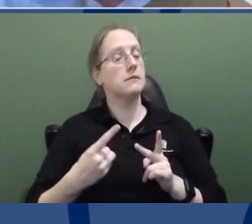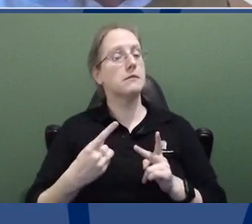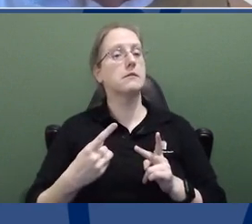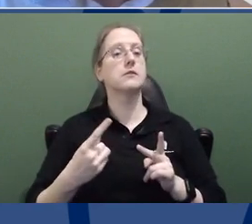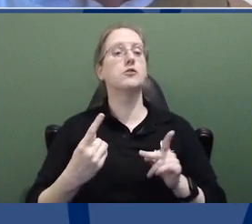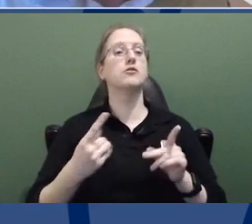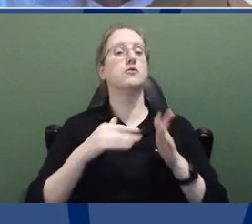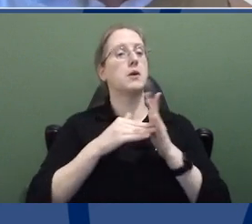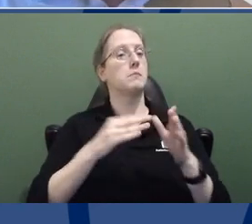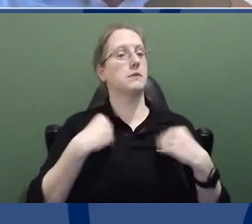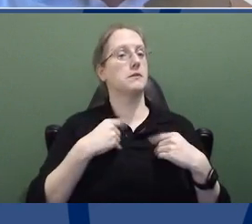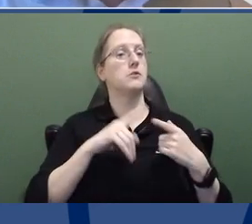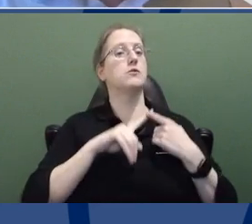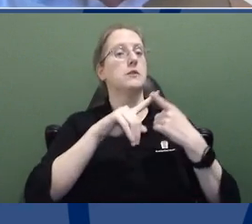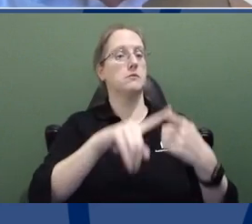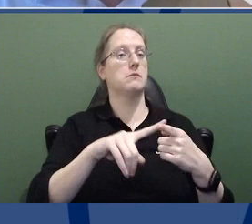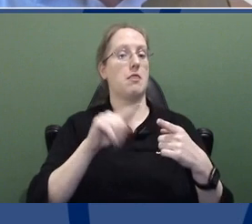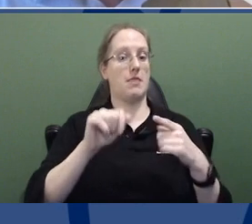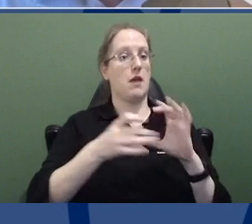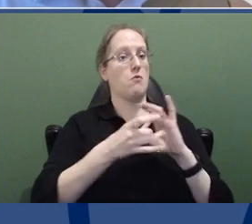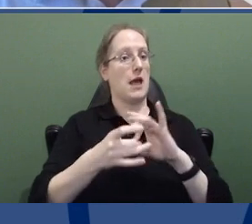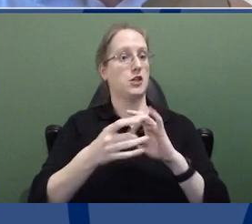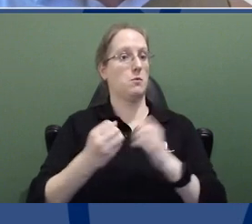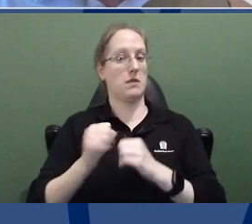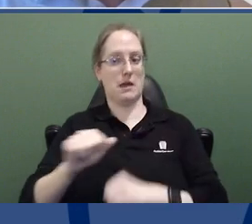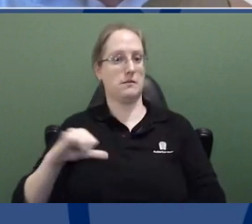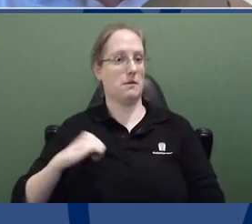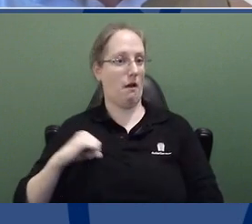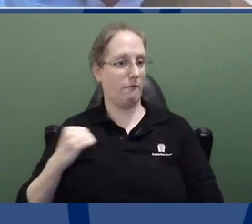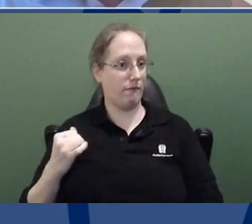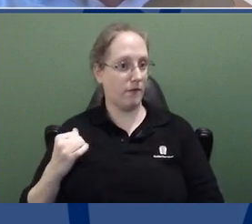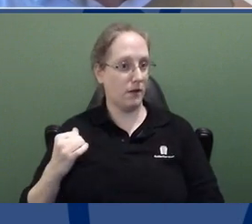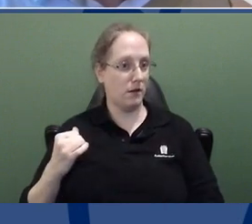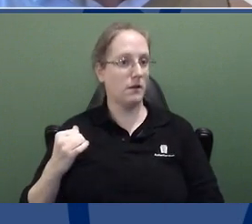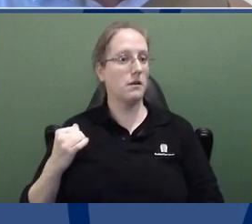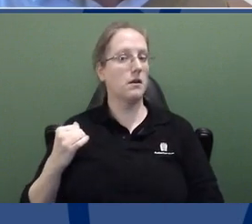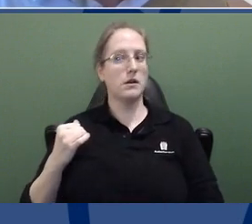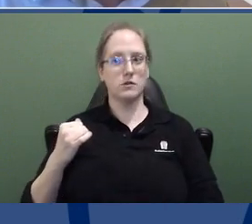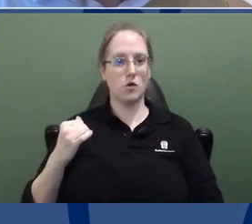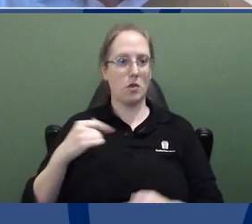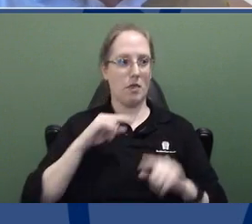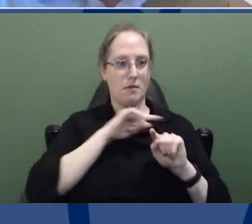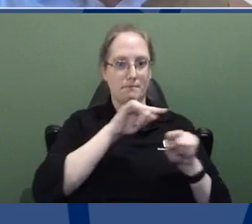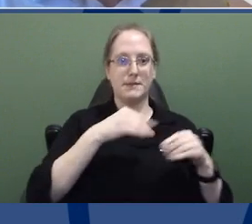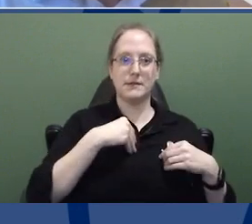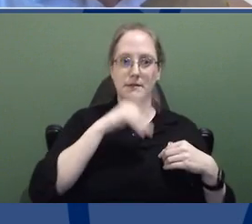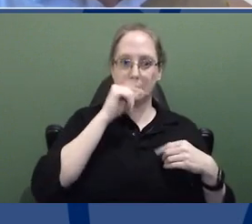their employees, so that they can continue or be ready to continue to trade when conditions